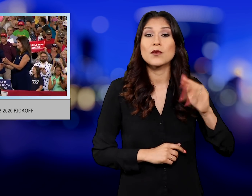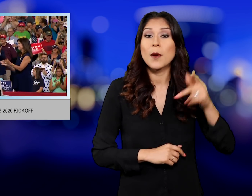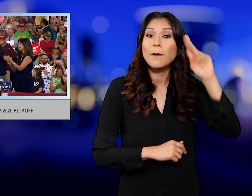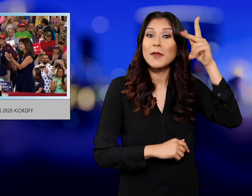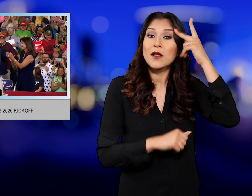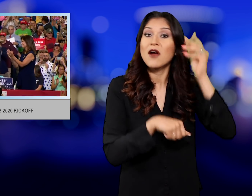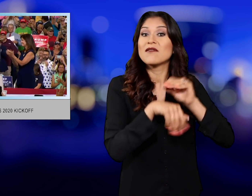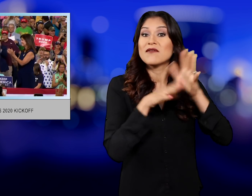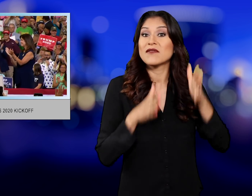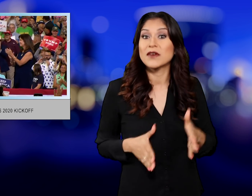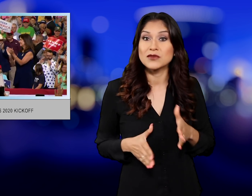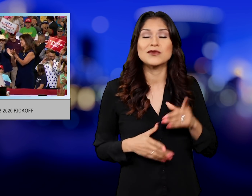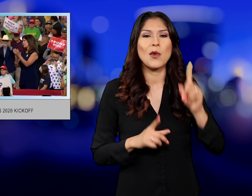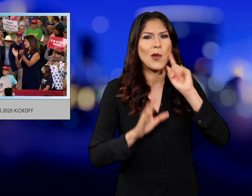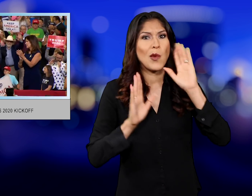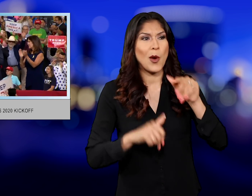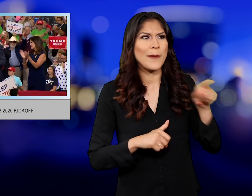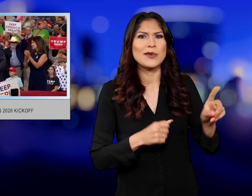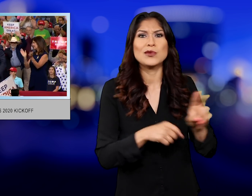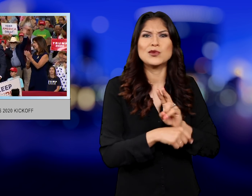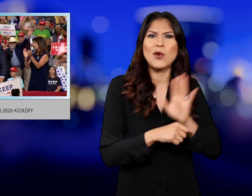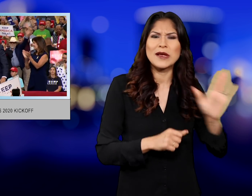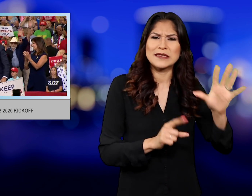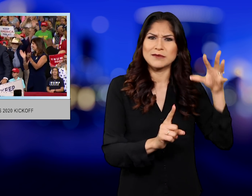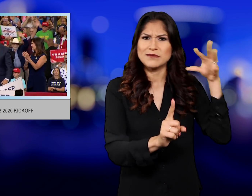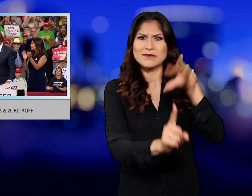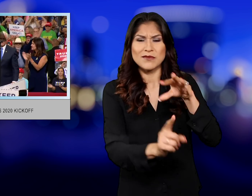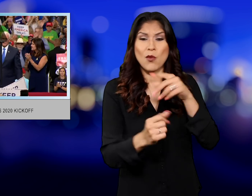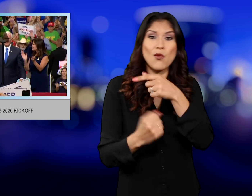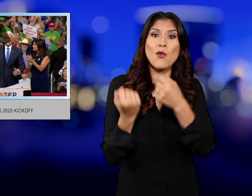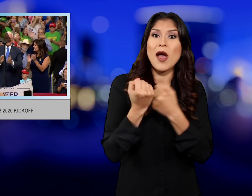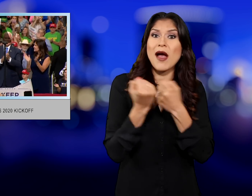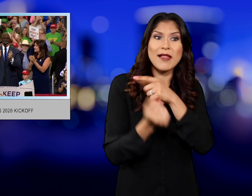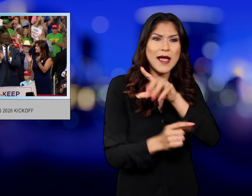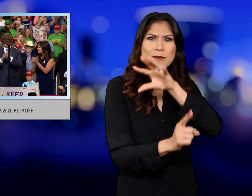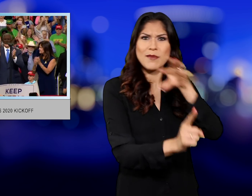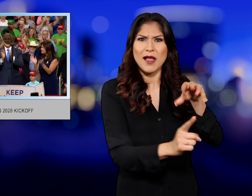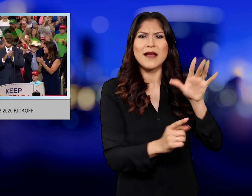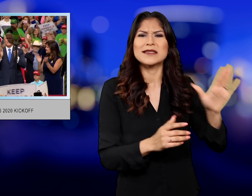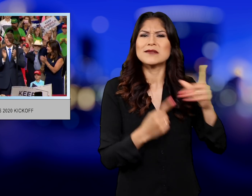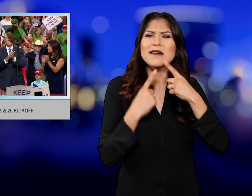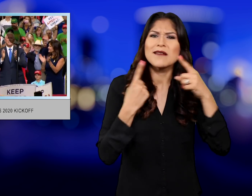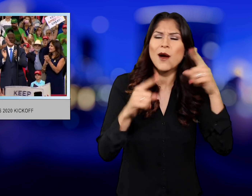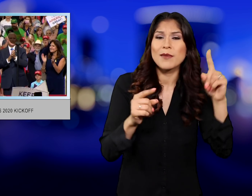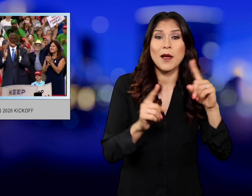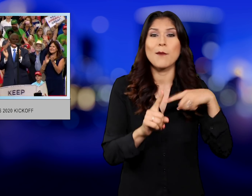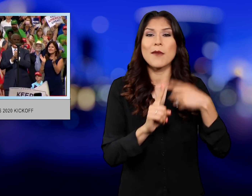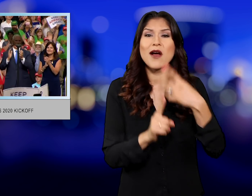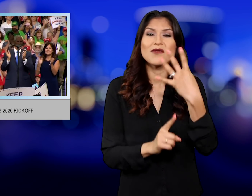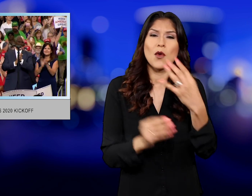Trump's political advisors had hoped he would use the rally to spotlight his accomplishments